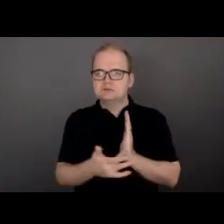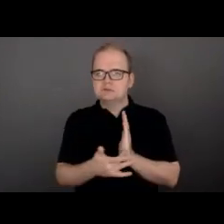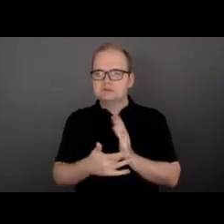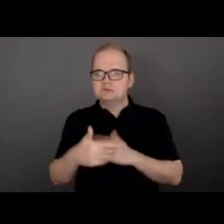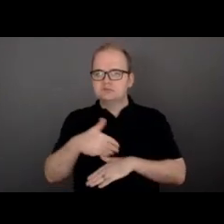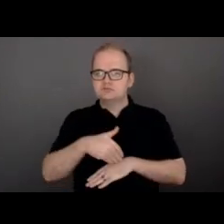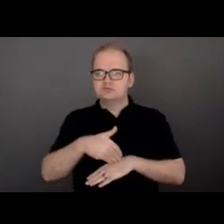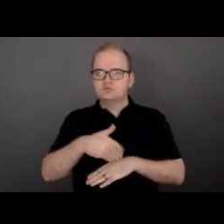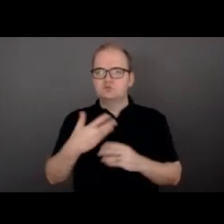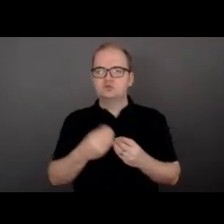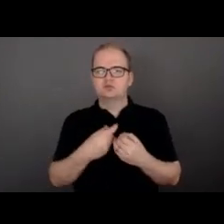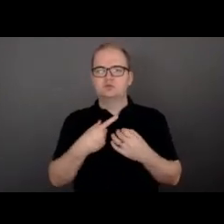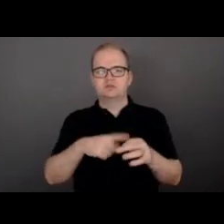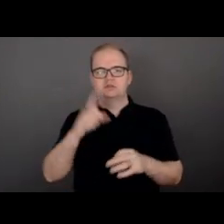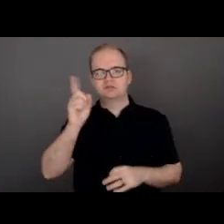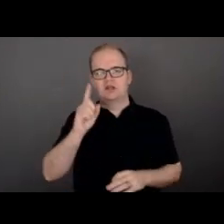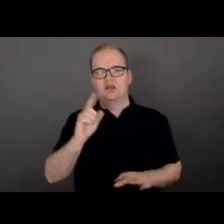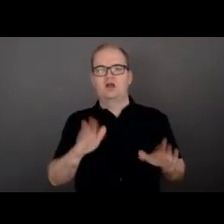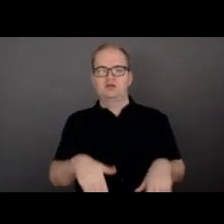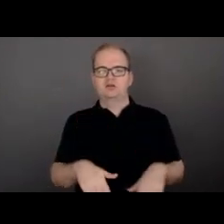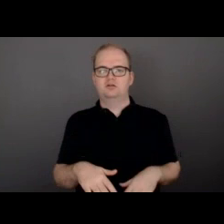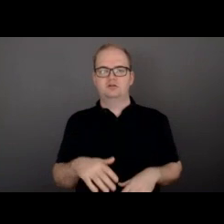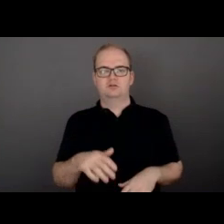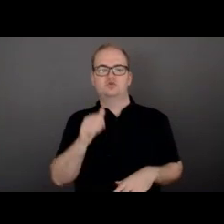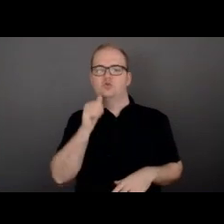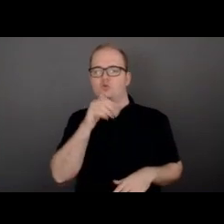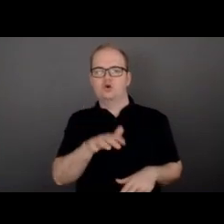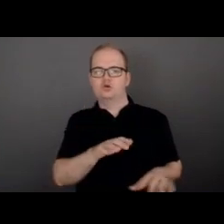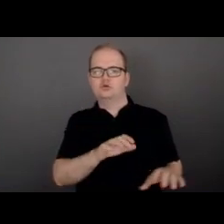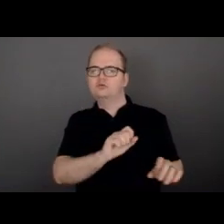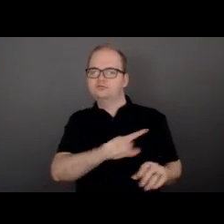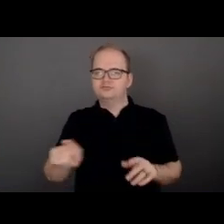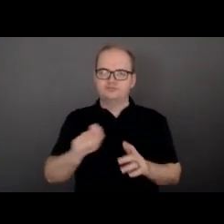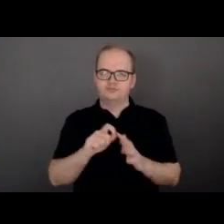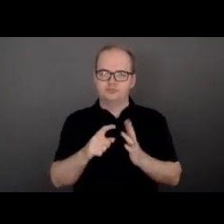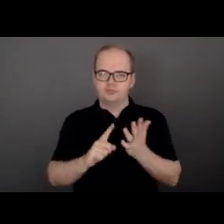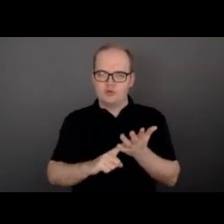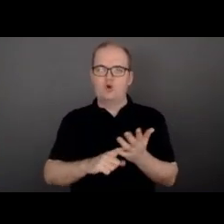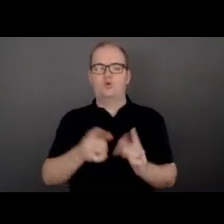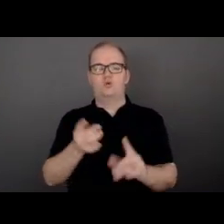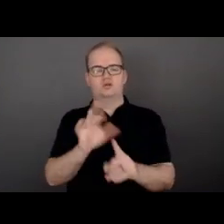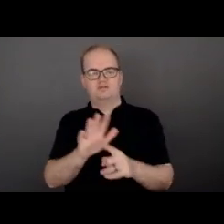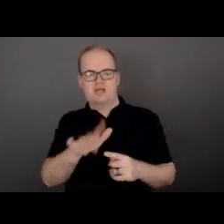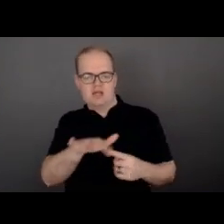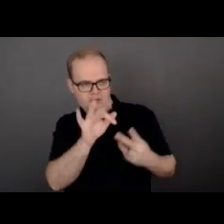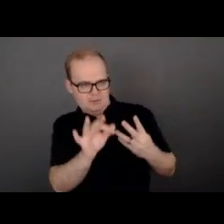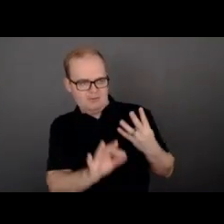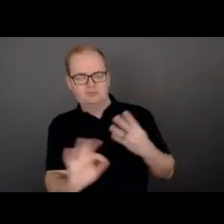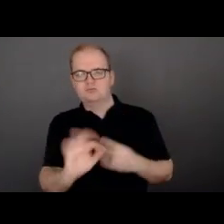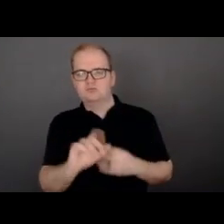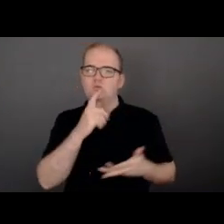Rather than running it as a poll. We are going to ask you to think about this: do you think that Alex should be getting legal